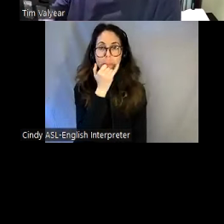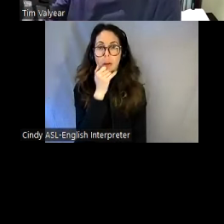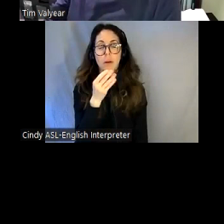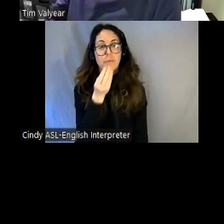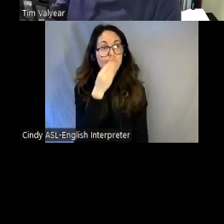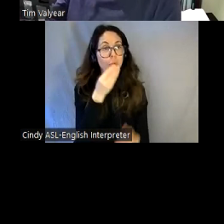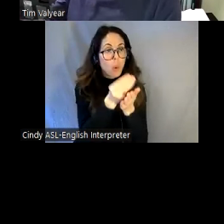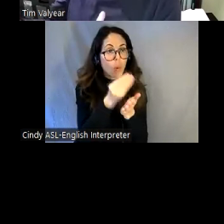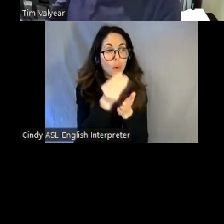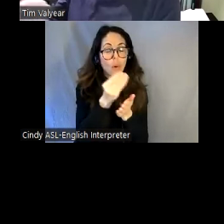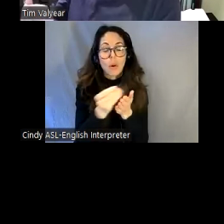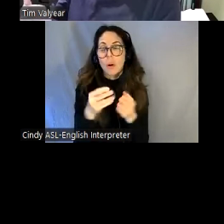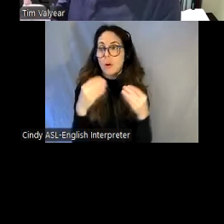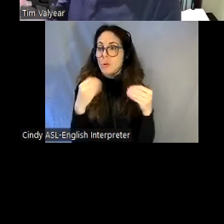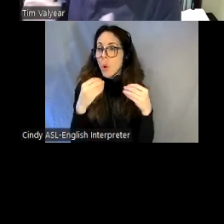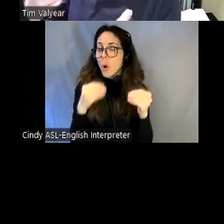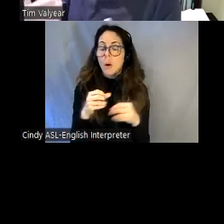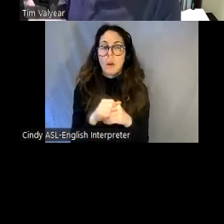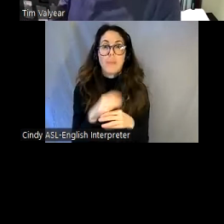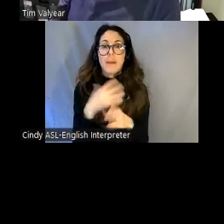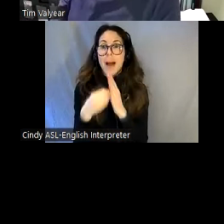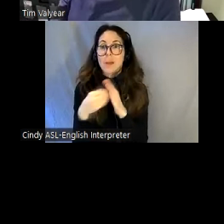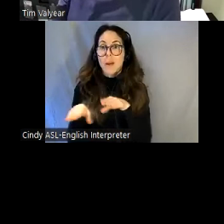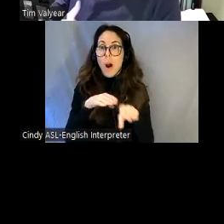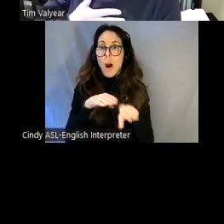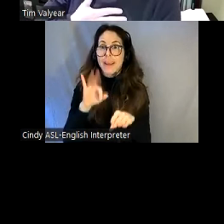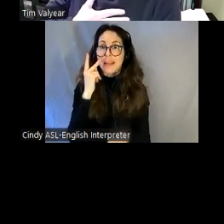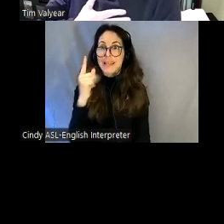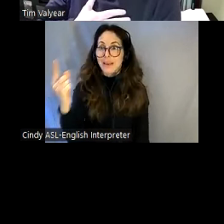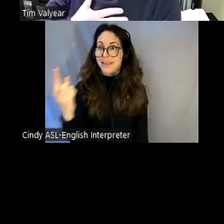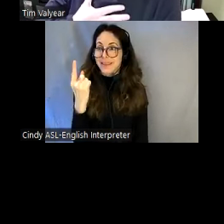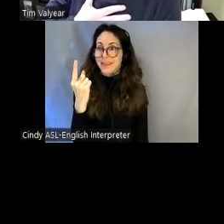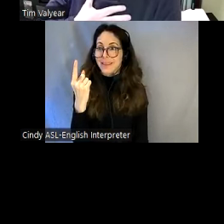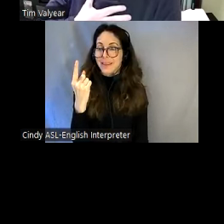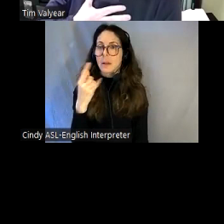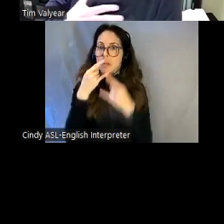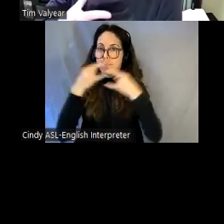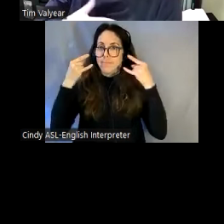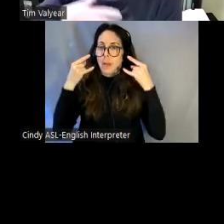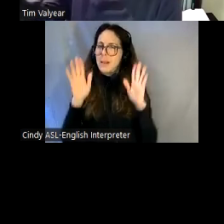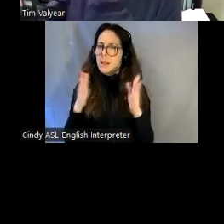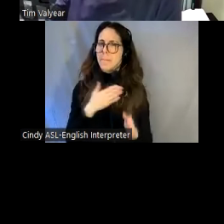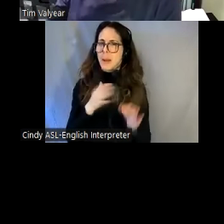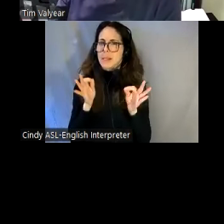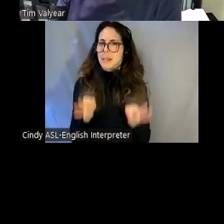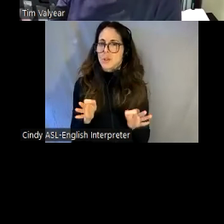lot. So personally for me, I still wear my mask everywhere, in the grocery store, when I go for a walk if